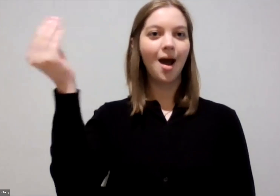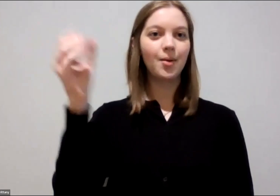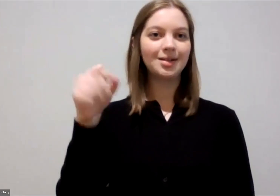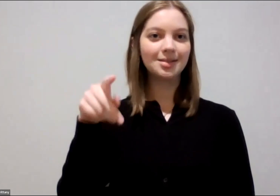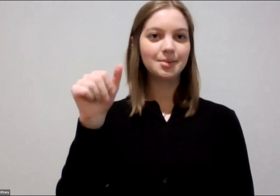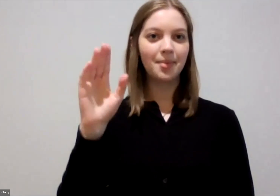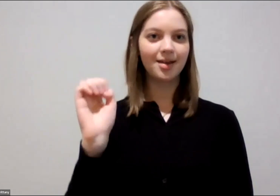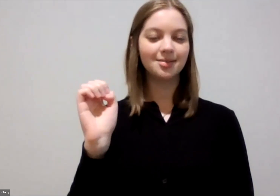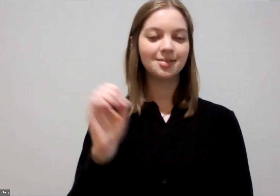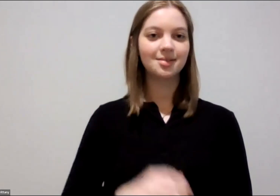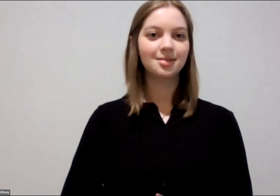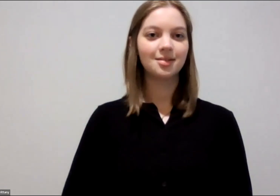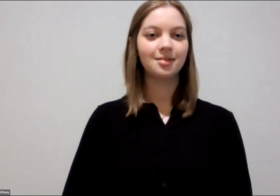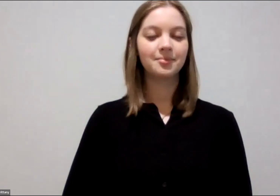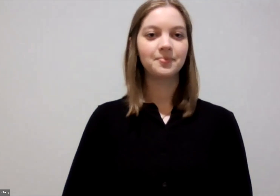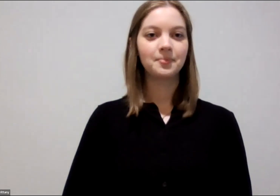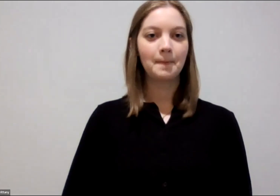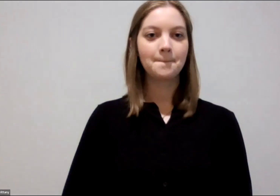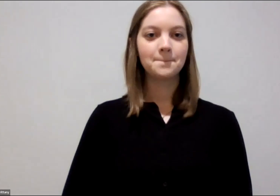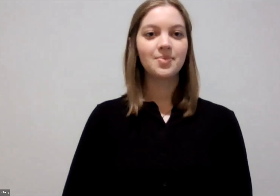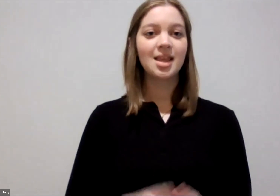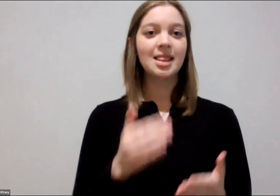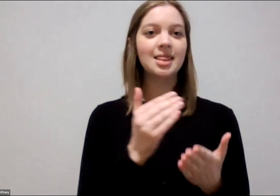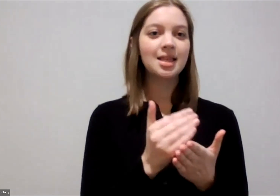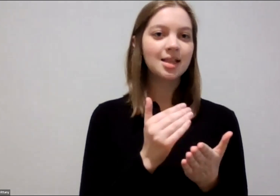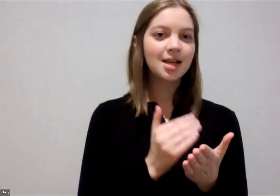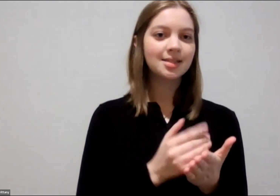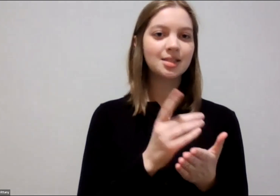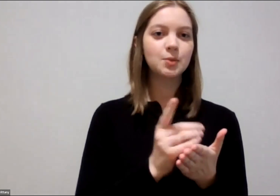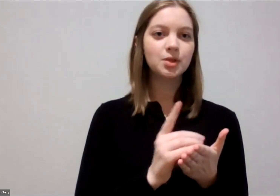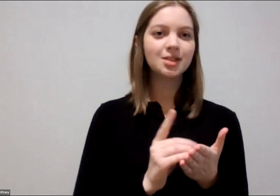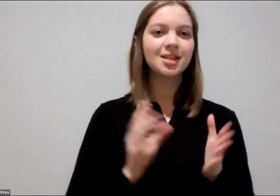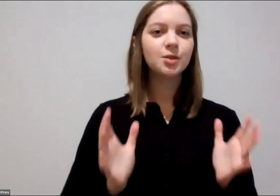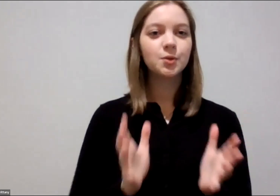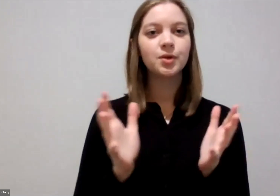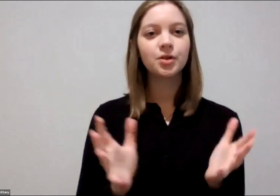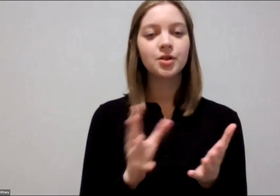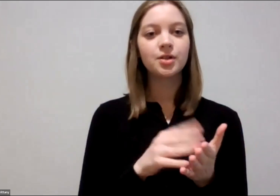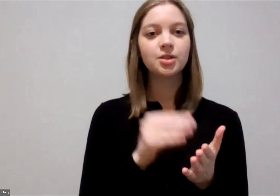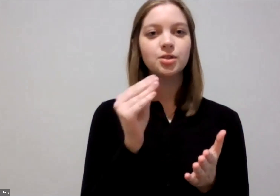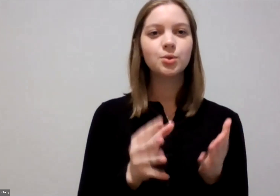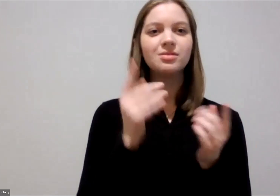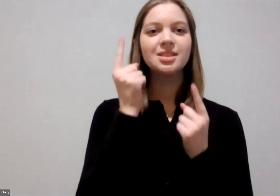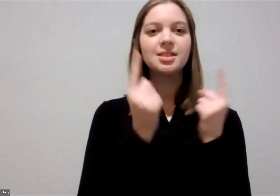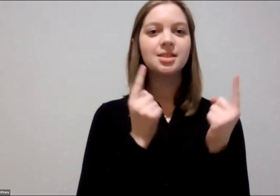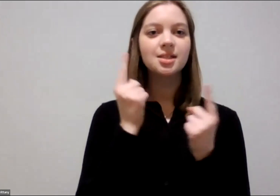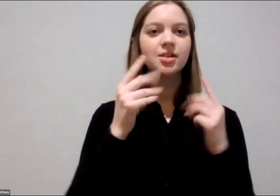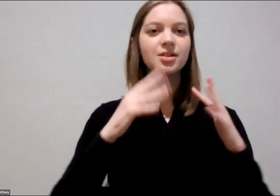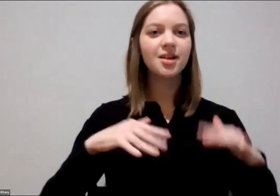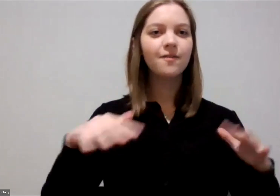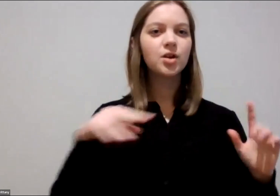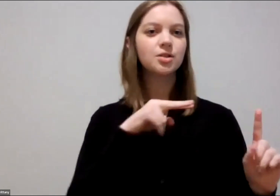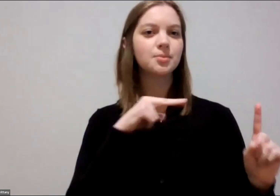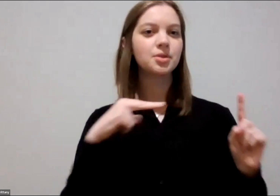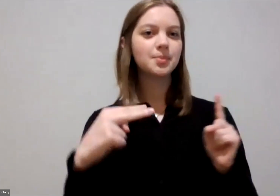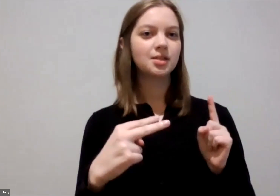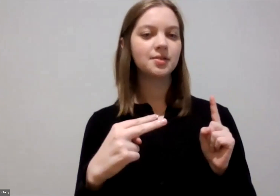The lessons were designed to encourage students to consider diverse perspectives.